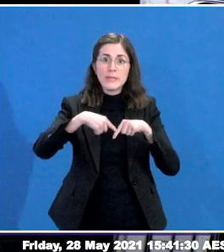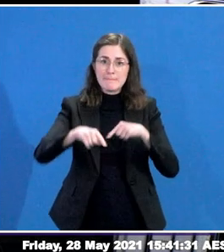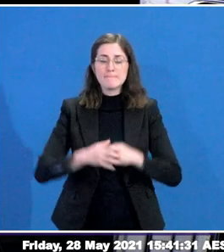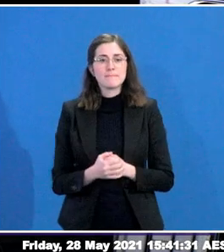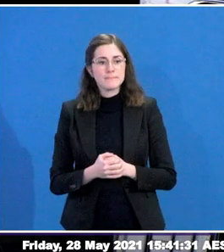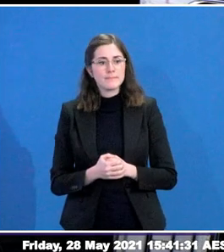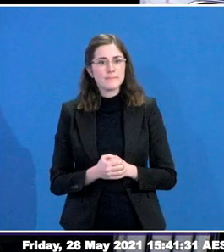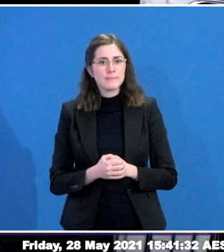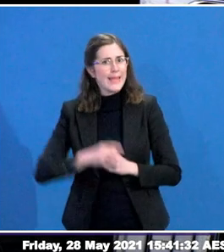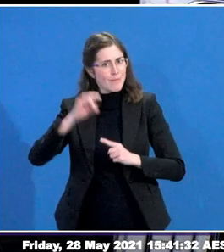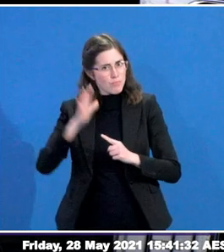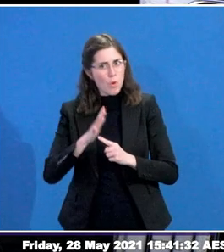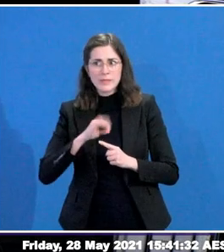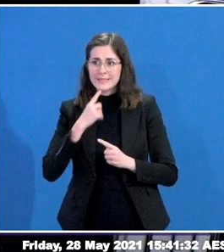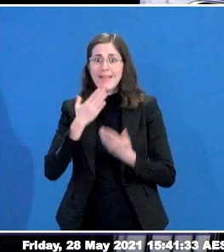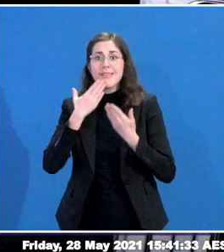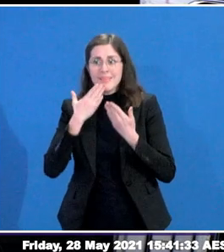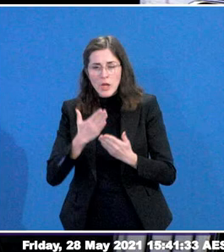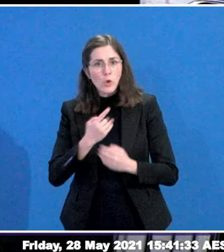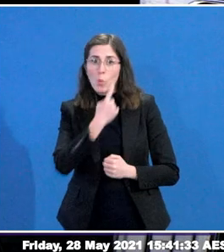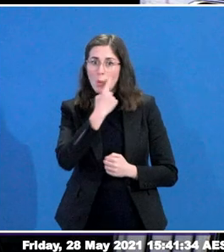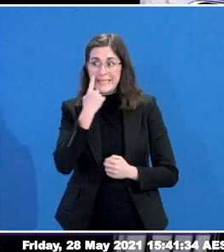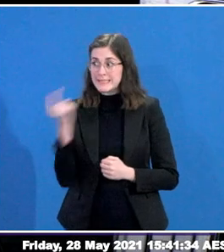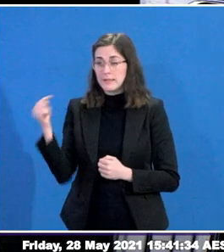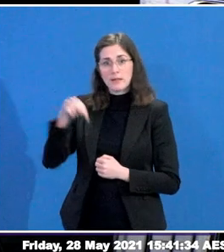Most importantly, we want to thank the witnesses who have given evidence at the